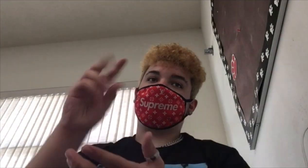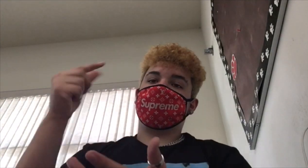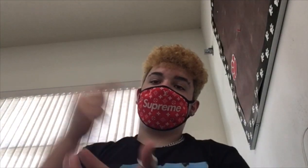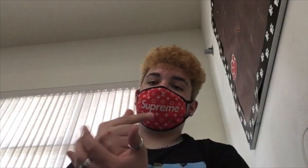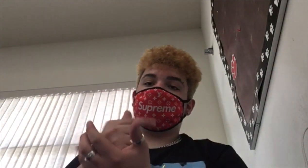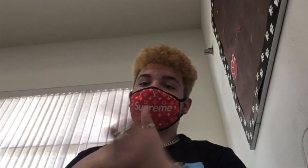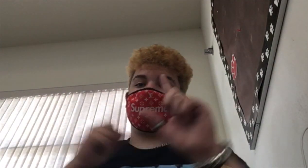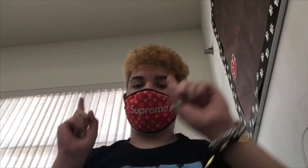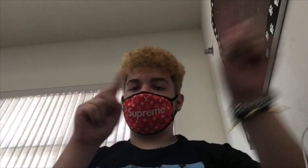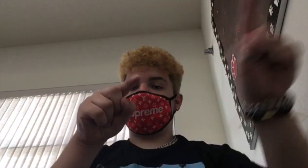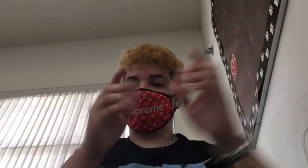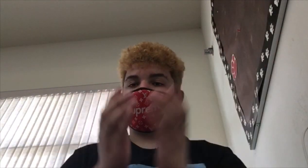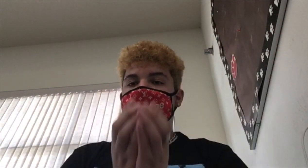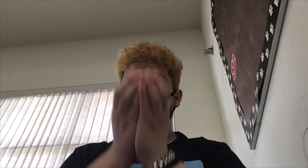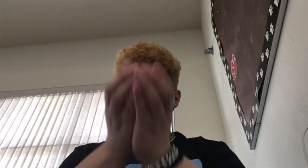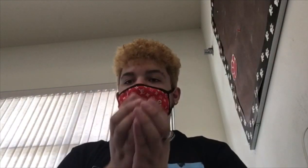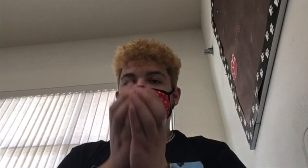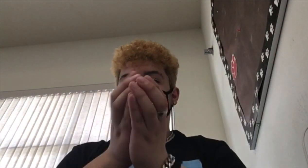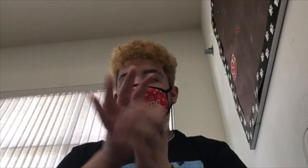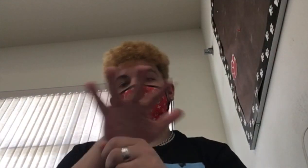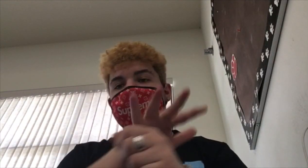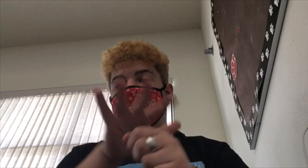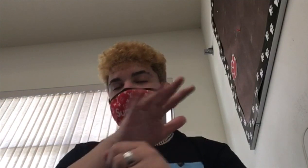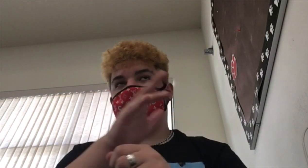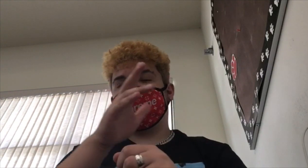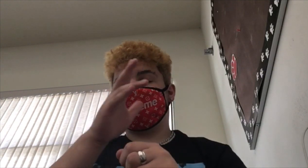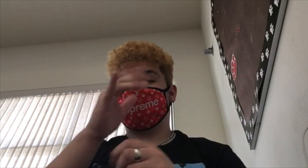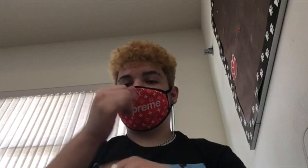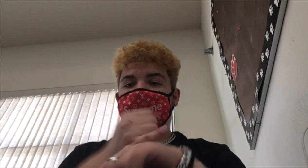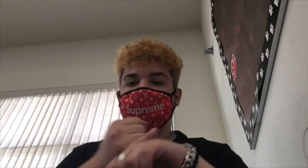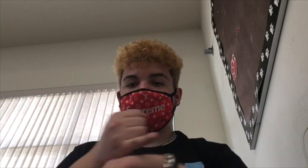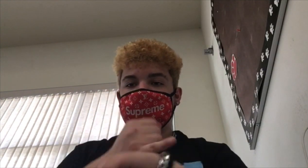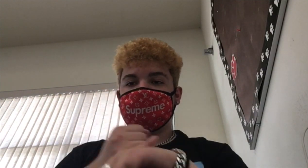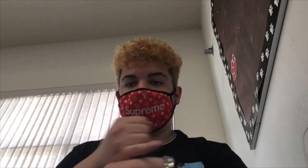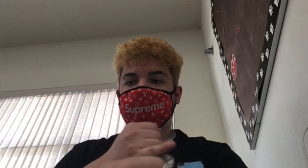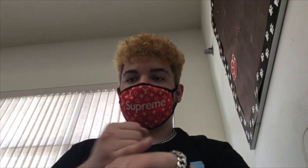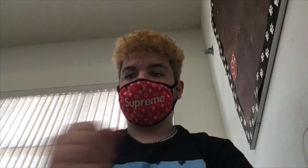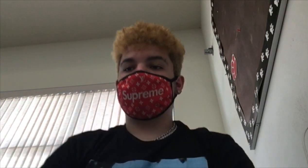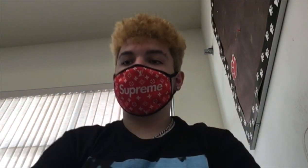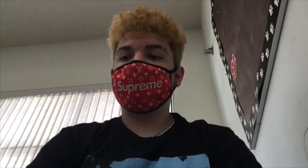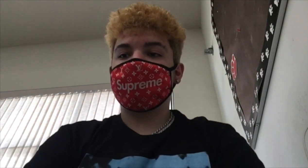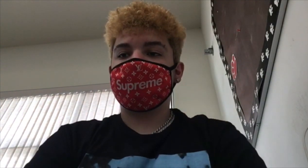Let's see, memory was 6th grade going on the boat. To Catalina island.